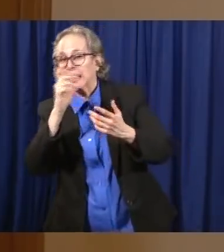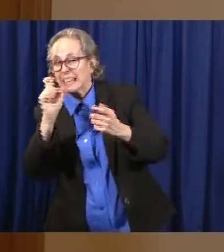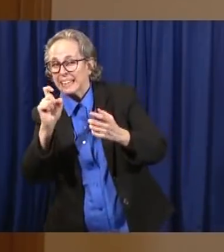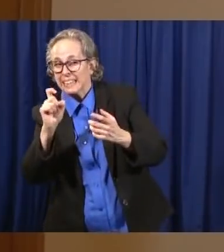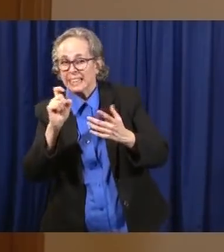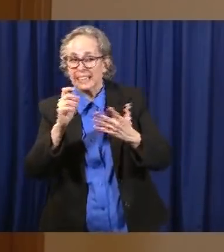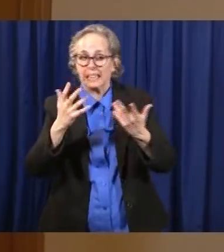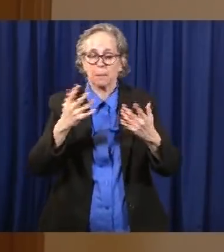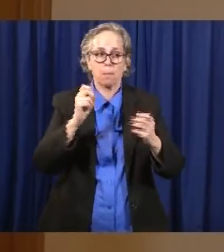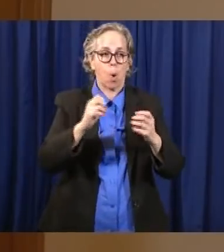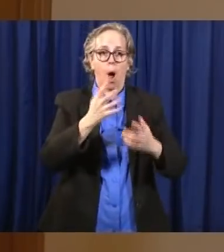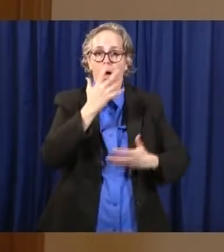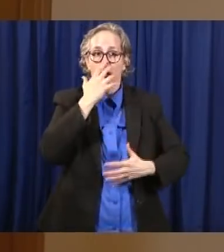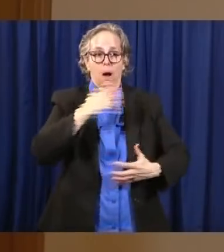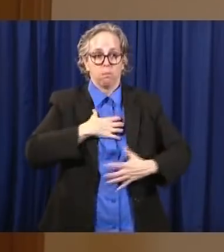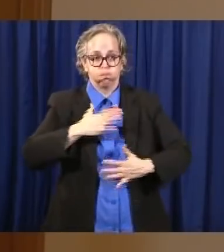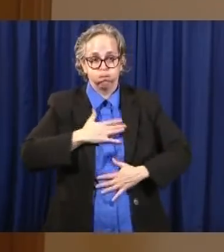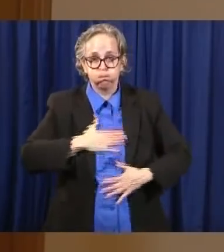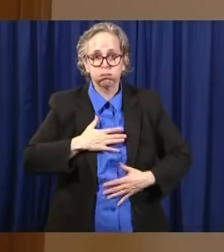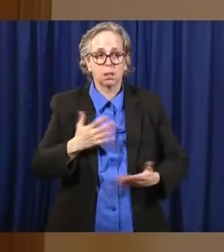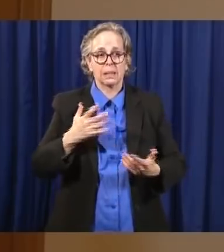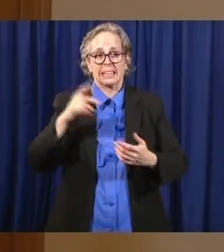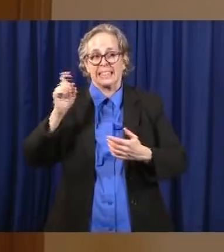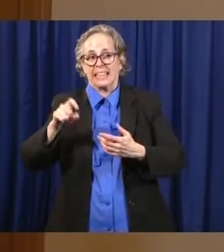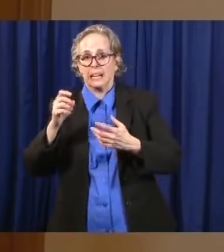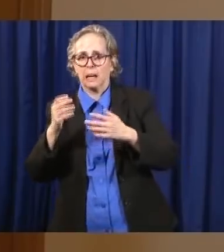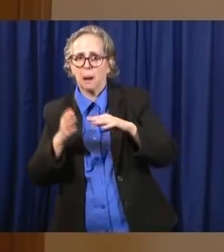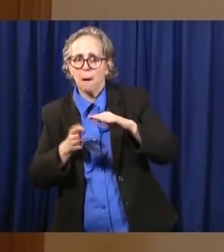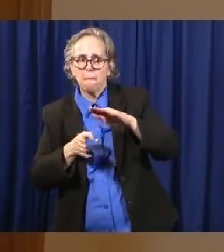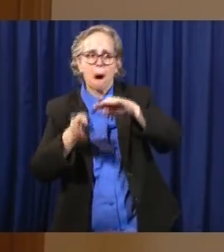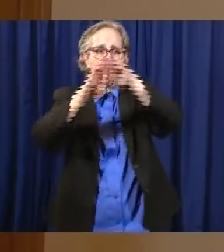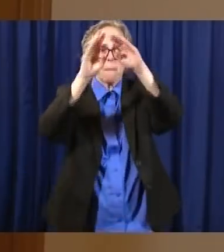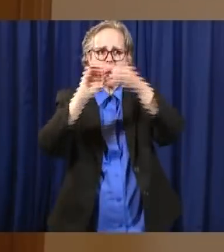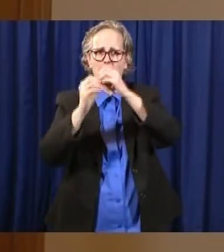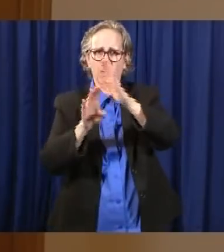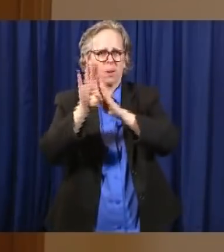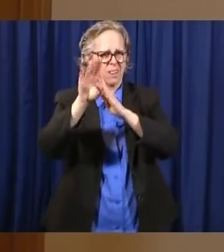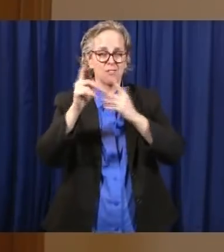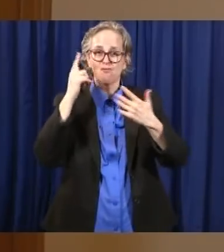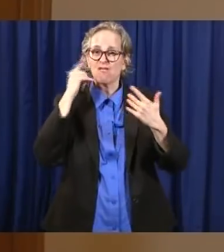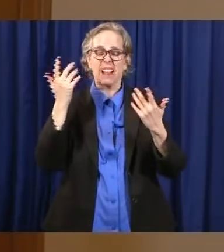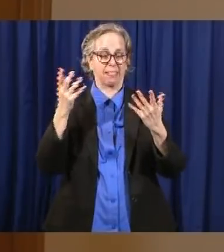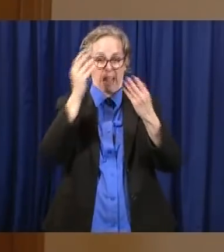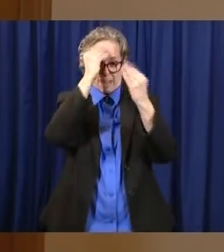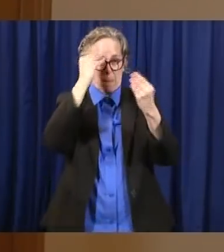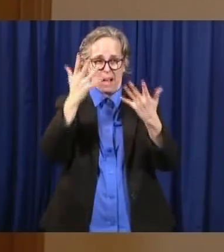US IN THE GENERAL DIRECTION OF DECISION-MAKING. THAT WE CAN MAKE GUESSTIMATES ABOUT WHEN A PEEK WILL BE, WHEN